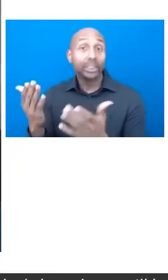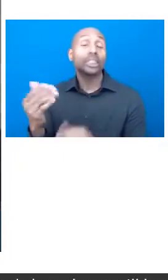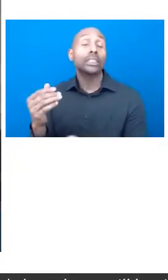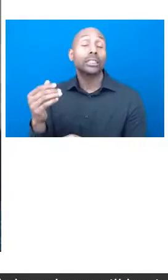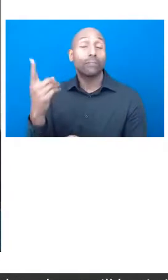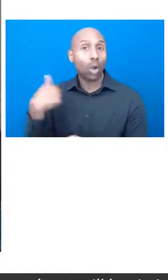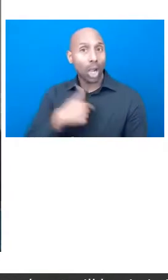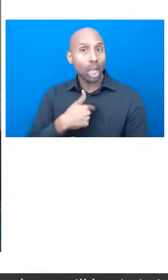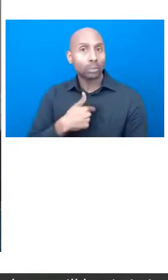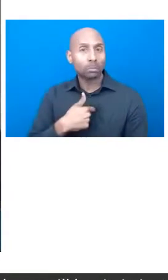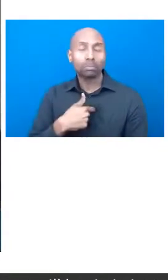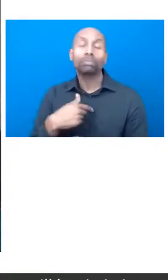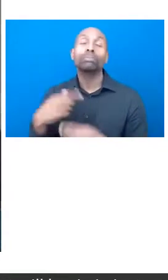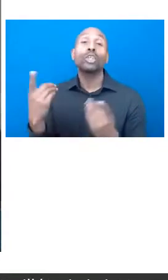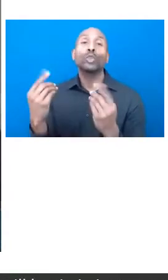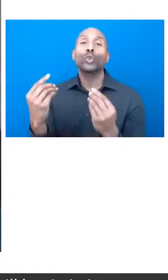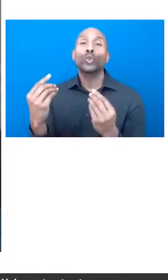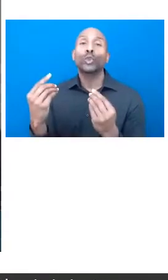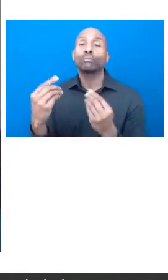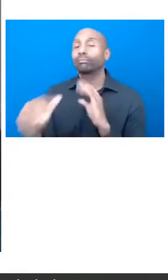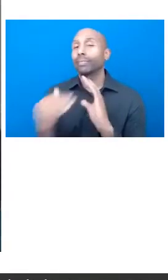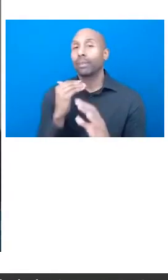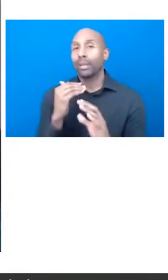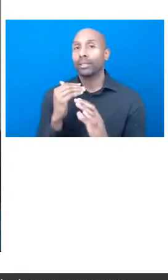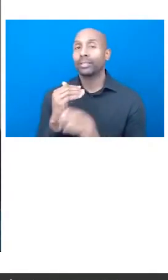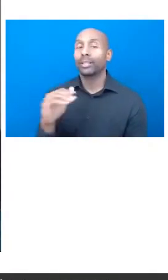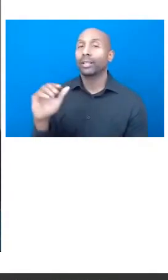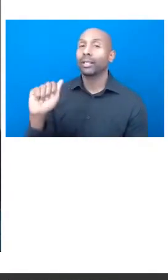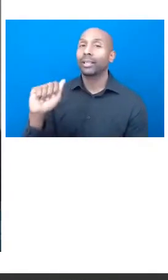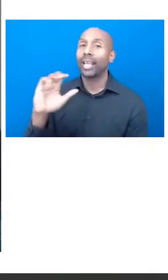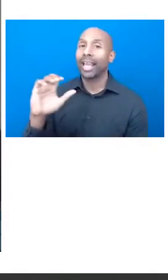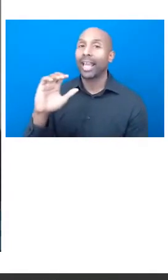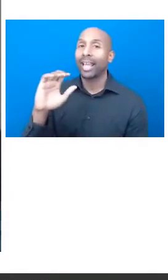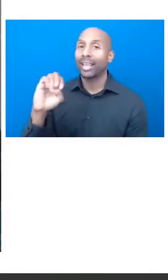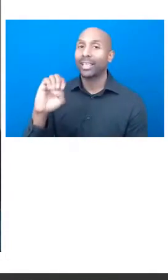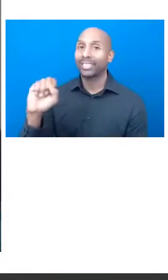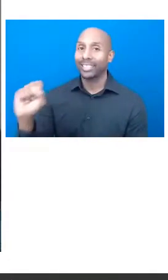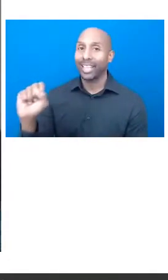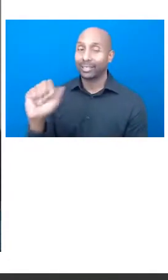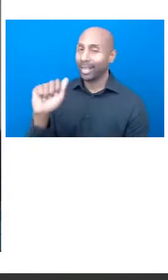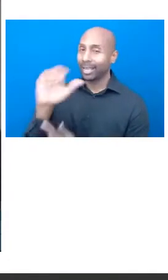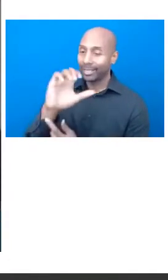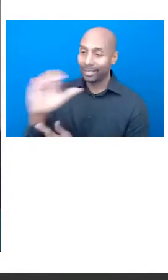You can feel free to email us at access@thepealecenter.org.